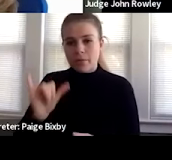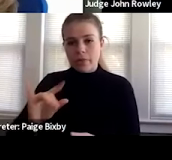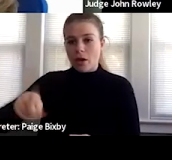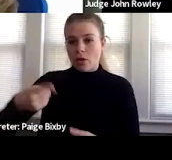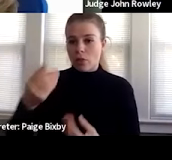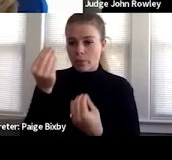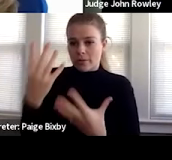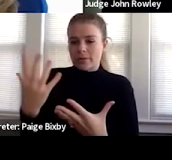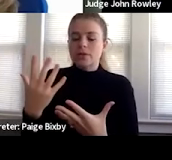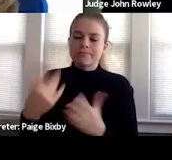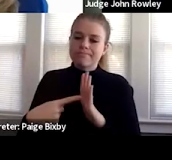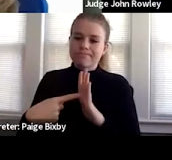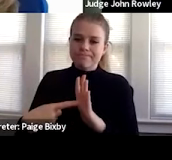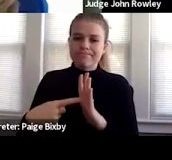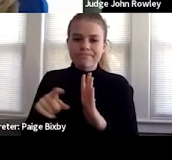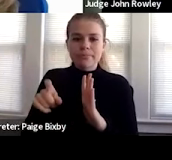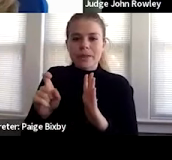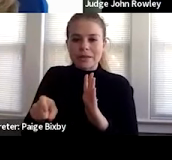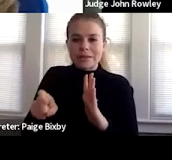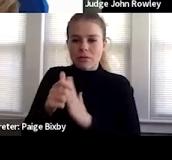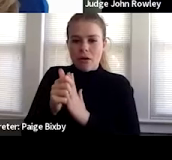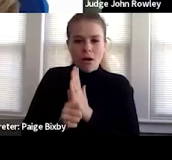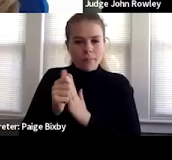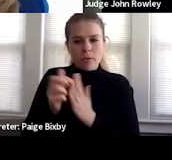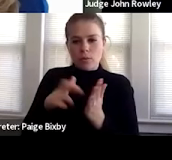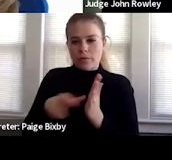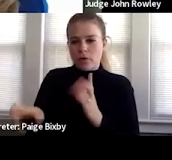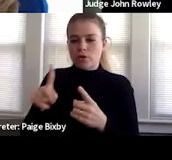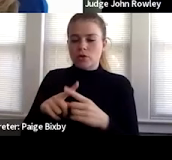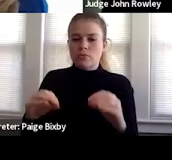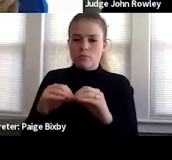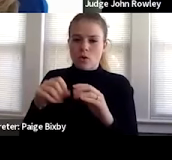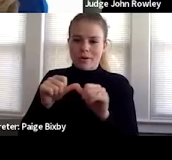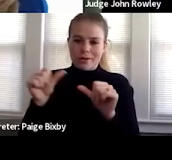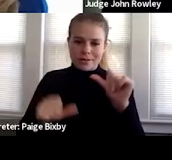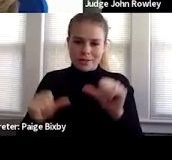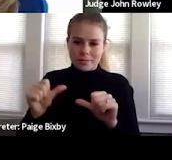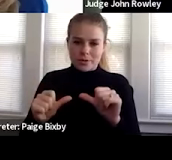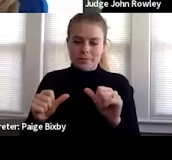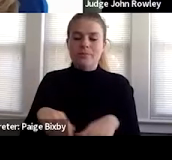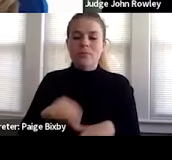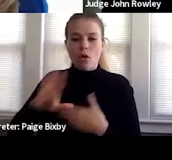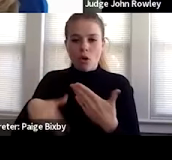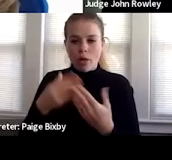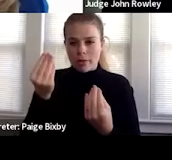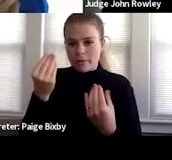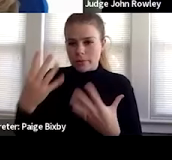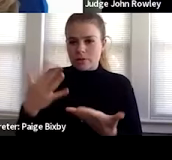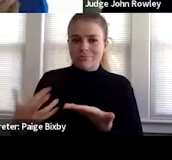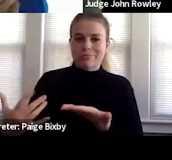will show that this needs to be an automatic referral to further assessment. All of the information is gathered.